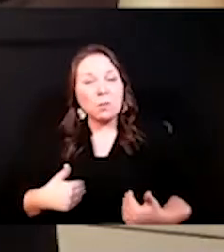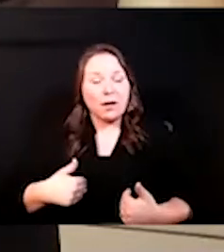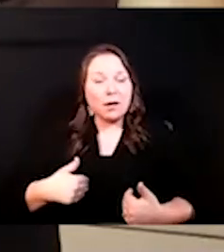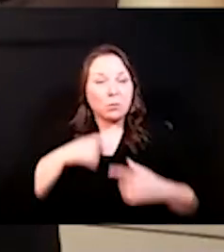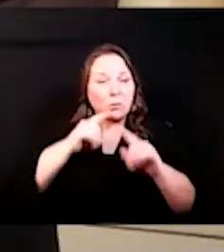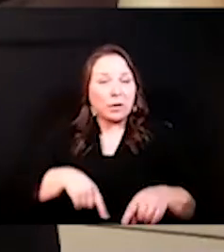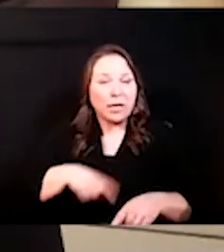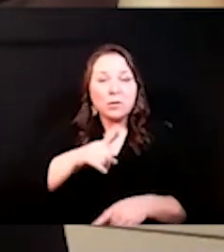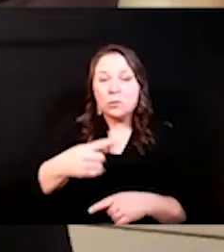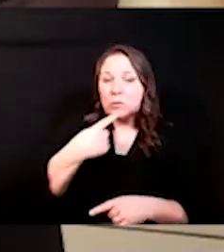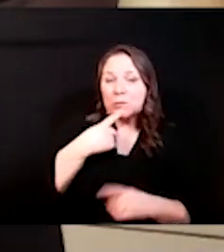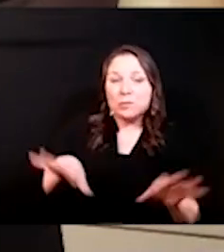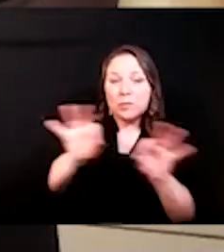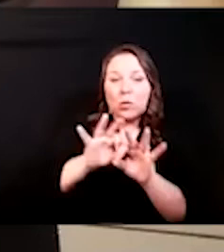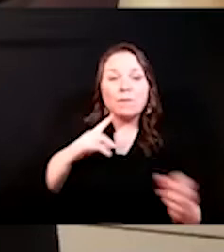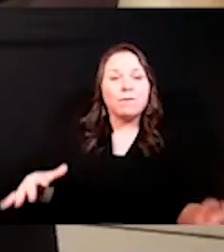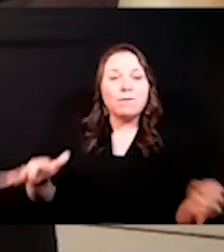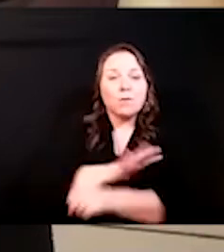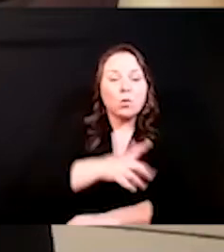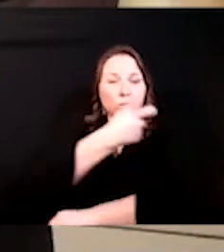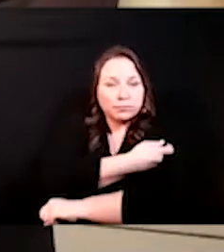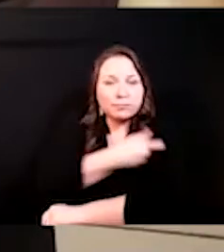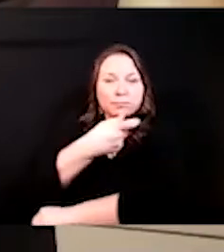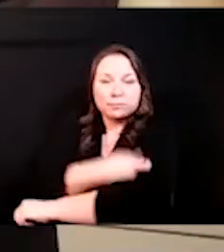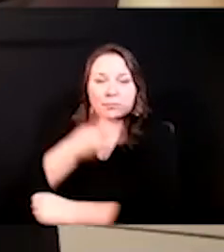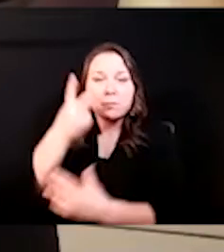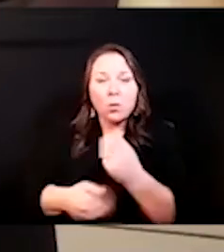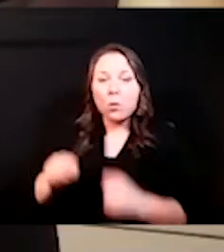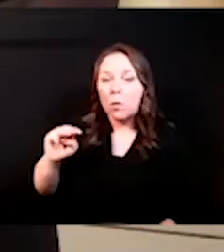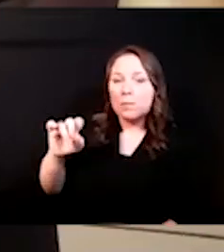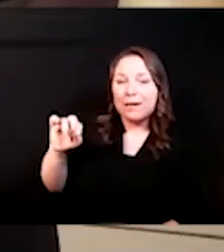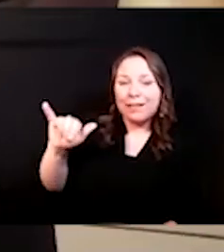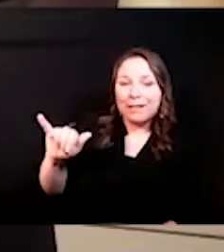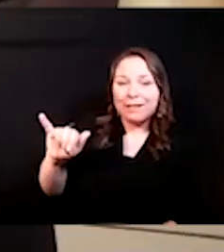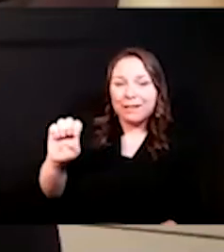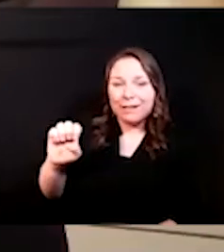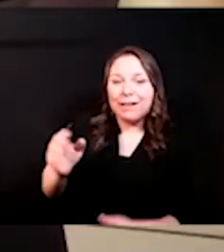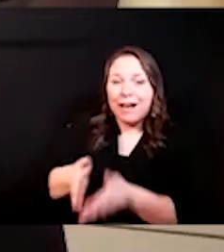YOU STRESSED THE IMPORTANCE OF GETTING THE FULL DOSE THERE, BOTH THE SHOWS. MELANIE ASKS, THOUGH, IF SOMEONE HAD COVID